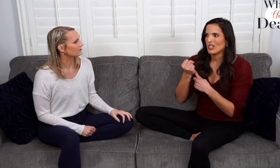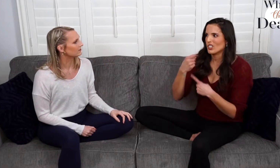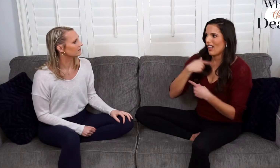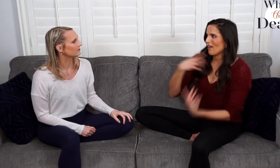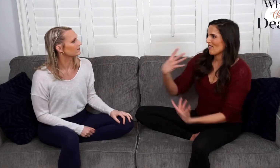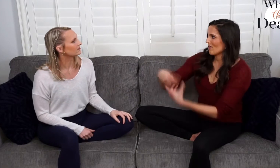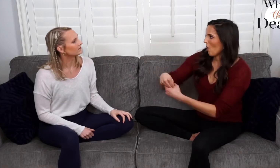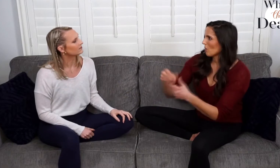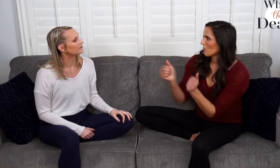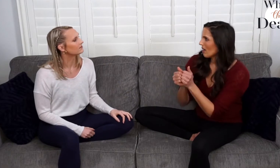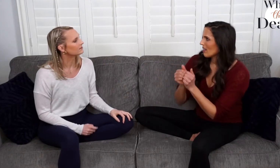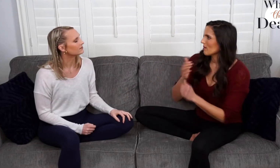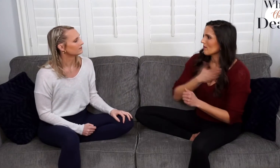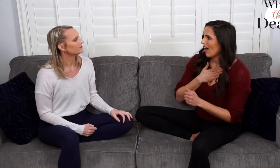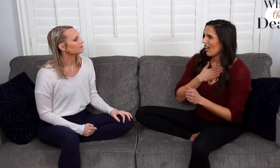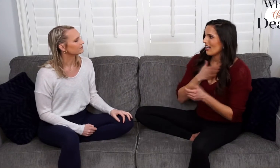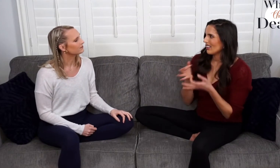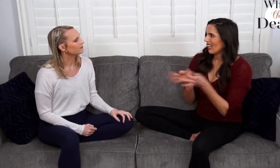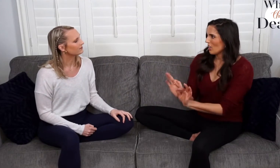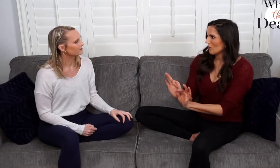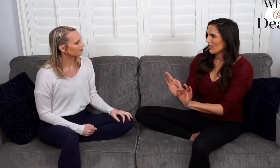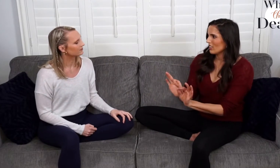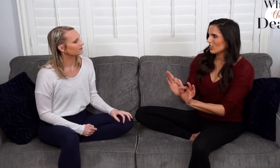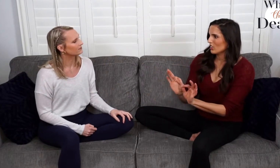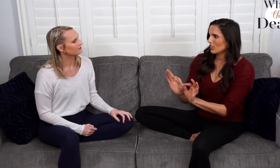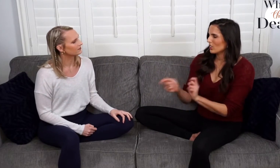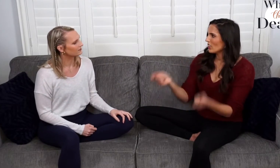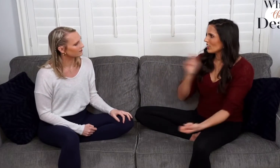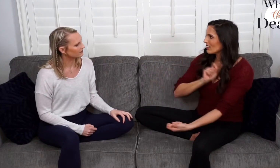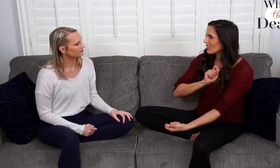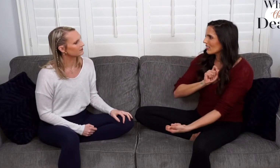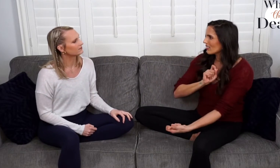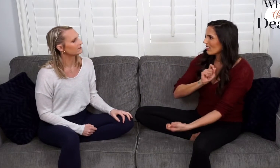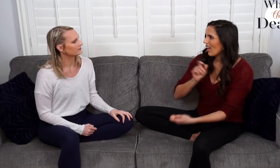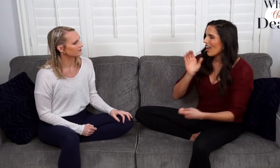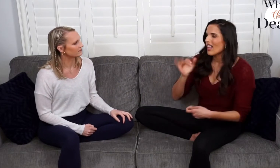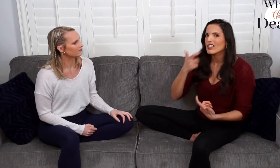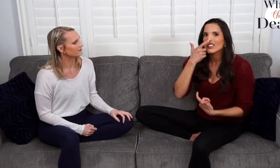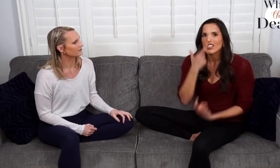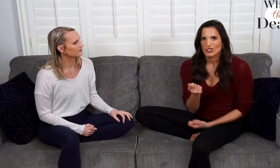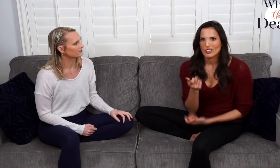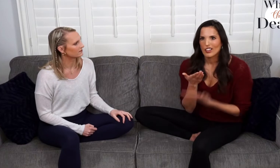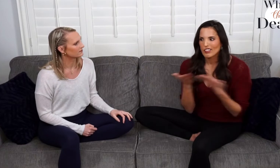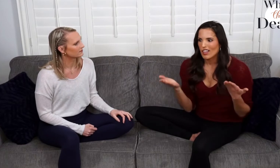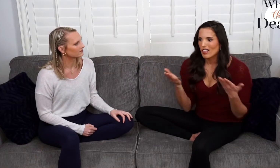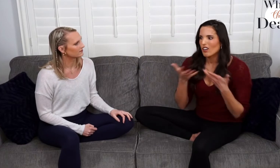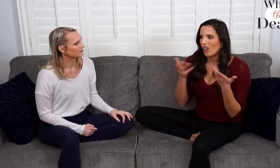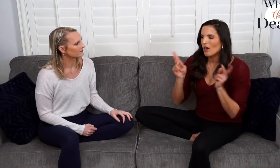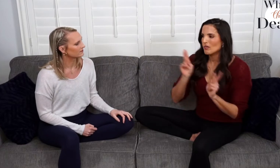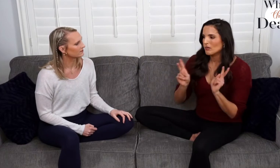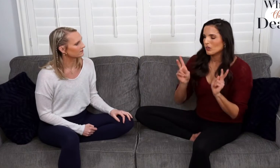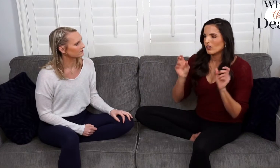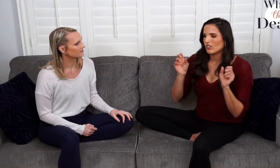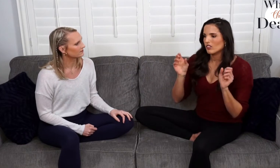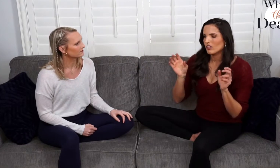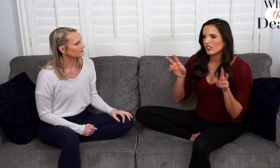on the situation I'm in, my language changes and that's interesting because a lot of people